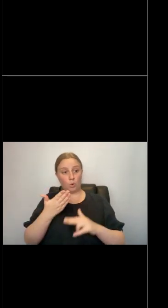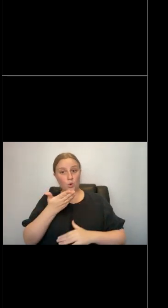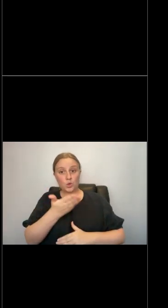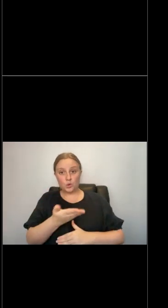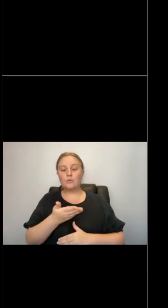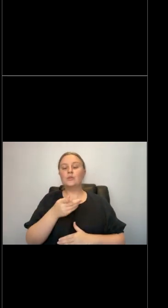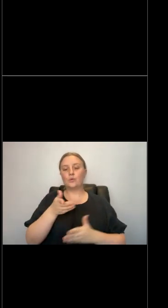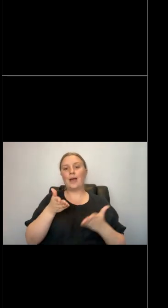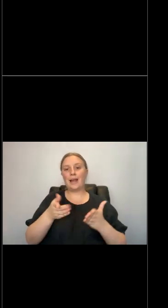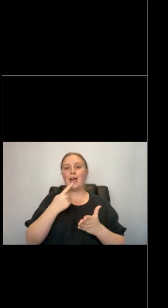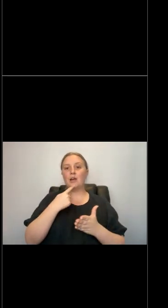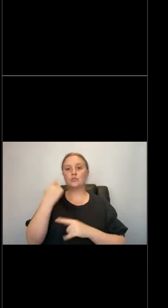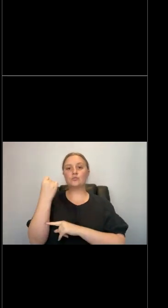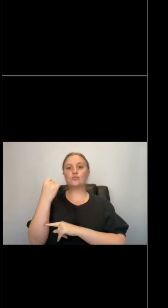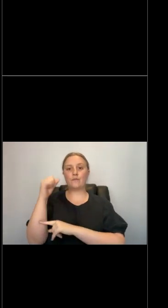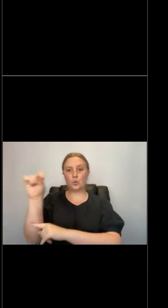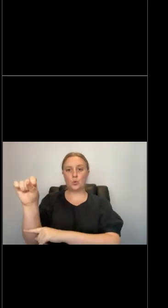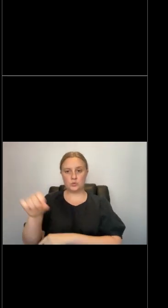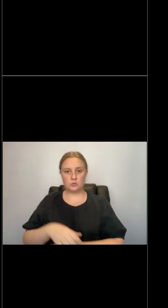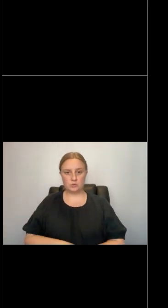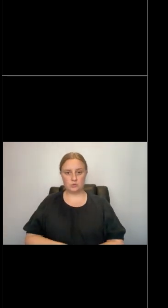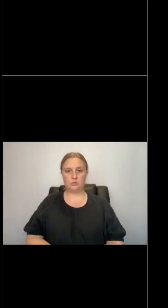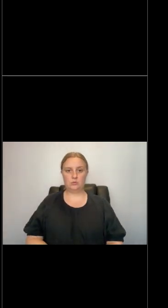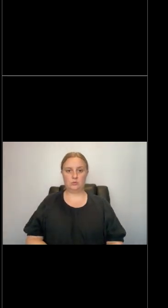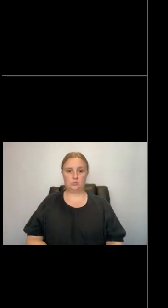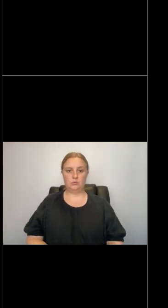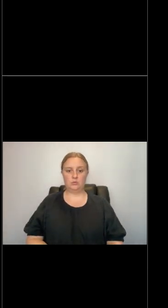will be wrong in the sense that it does say